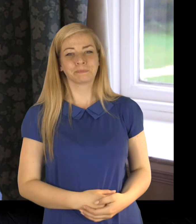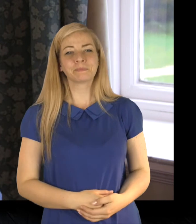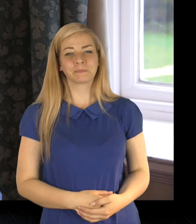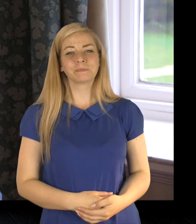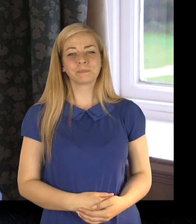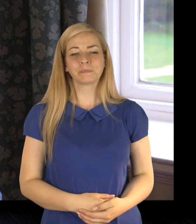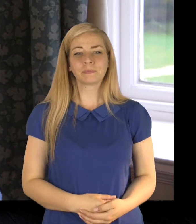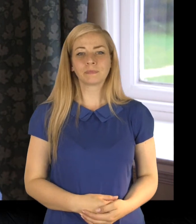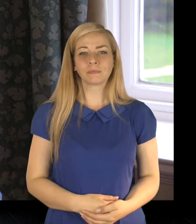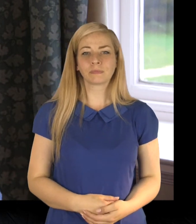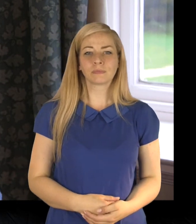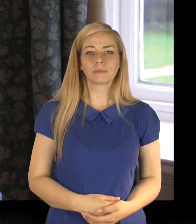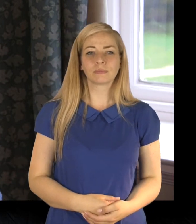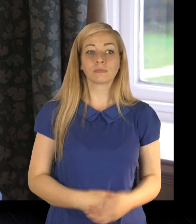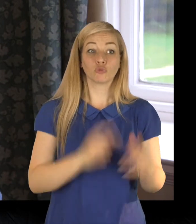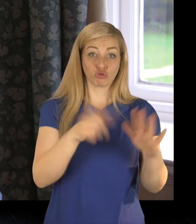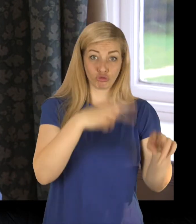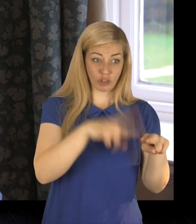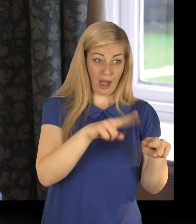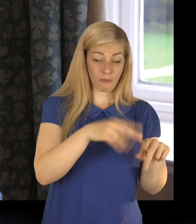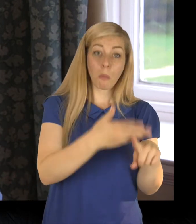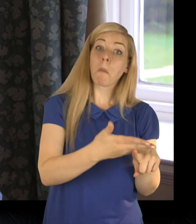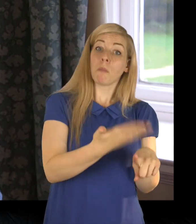Interviewer: Did you have a carer before Geoff, or was he the first one?